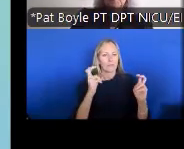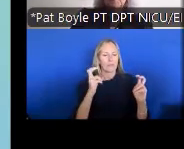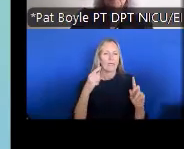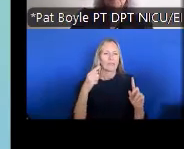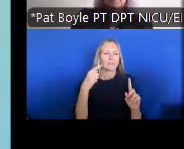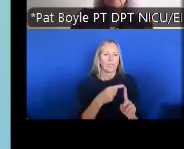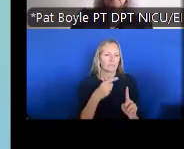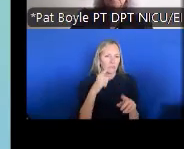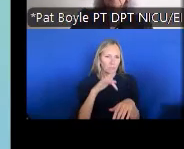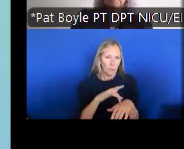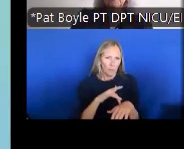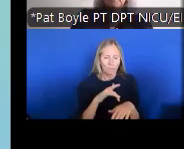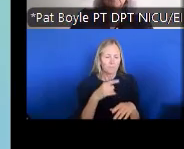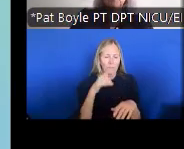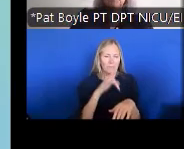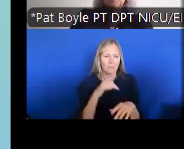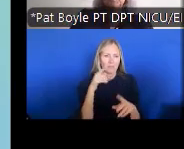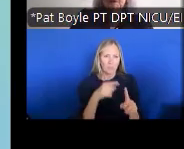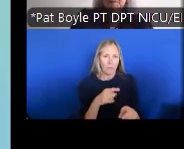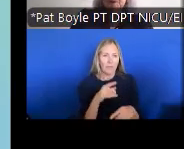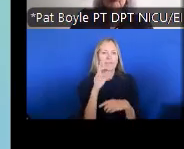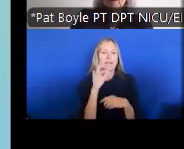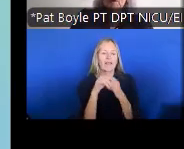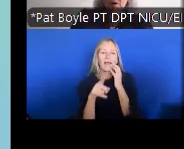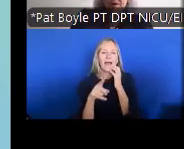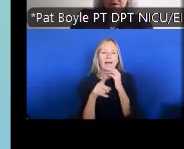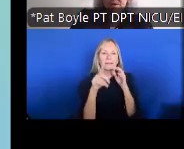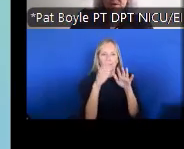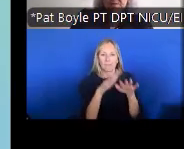phenomena in development, which are predictable in all areas of